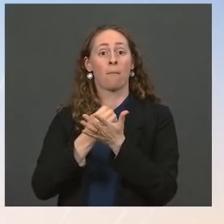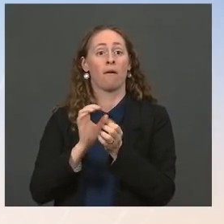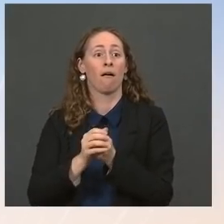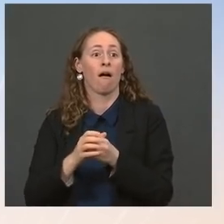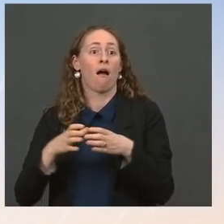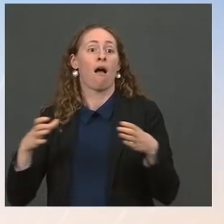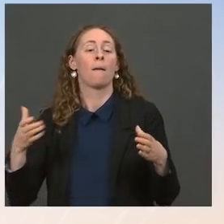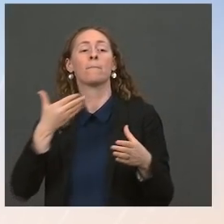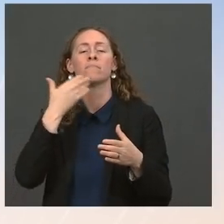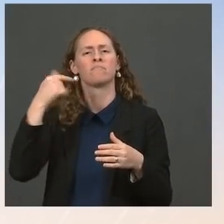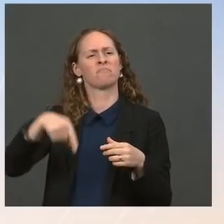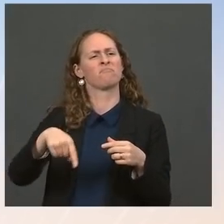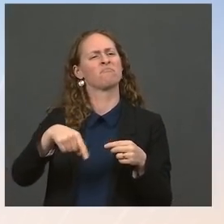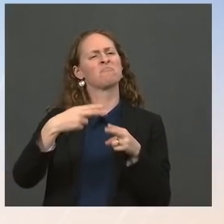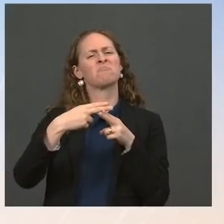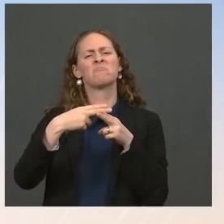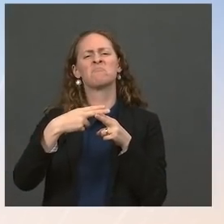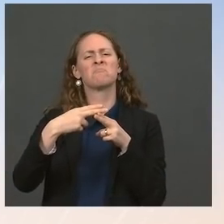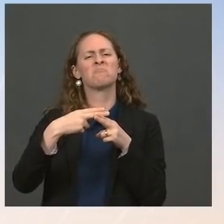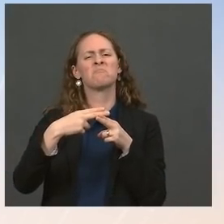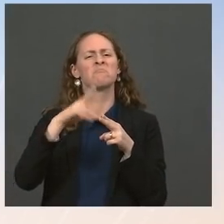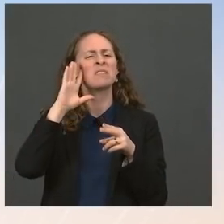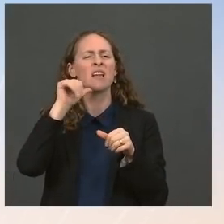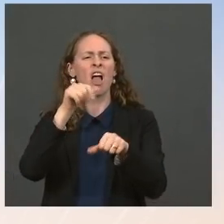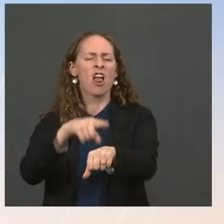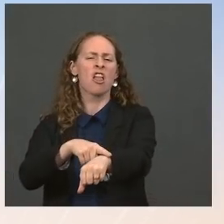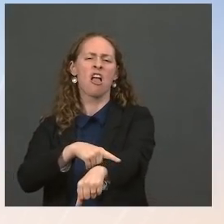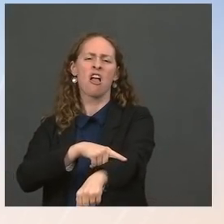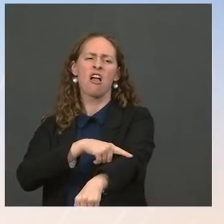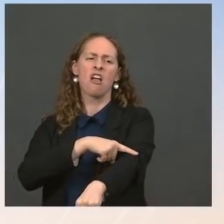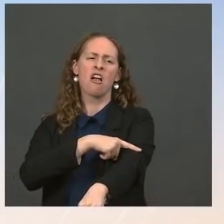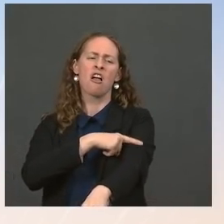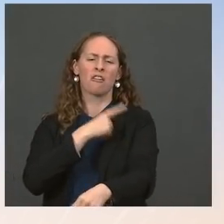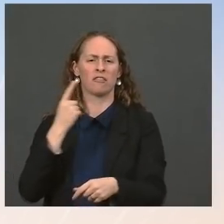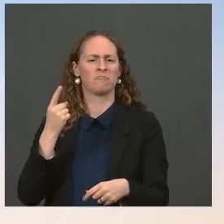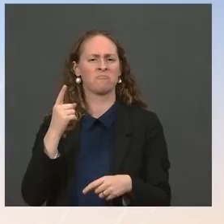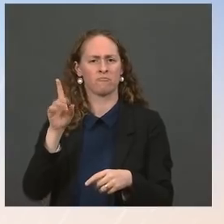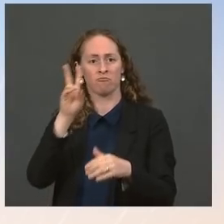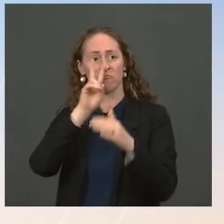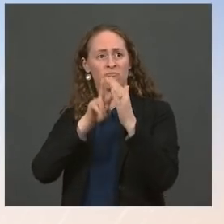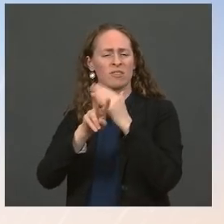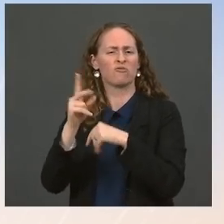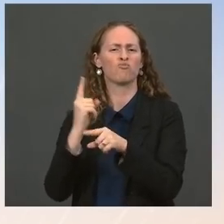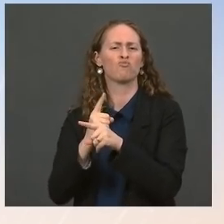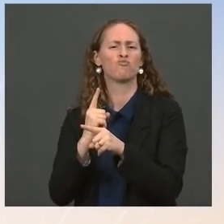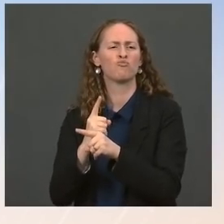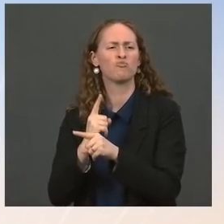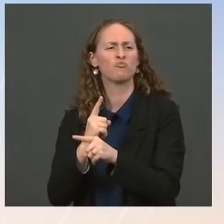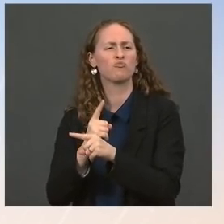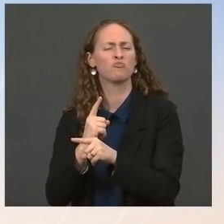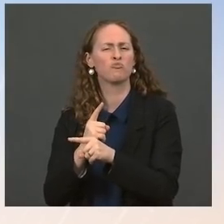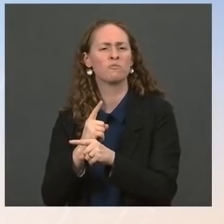That's what we -- that's what's been predicted. That's what we are -- have been planning for. And, of course, next year, we expect it to come down